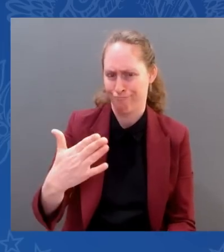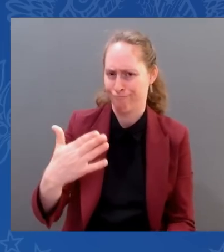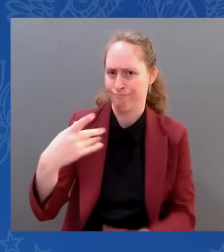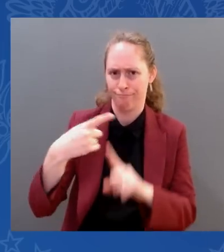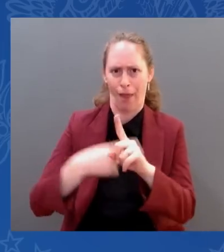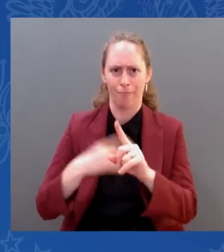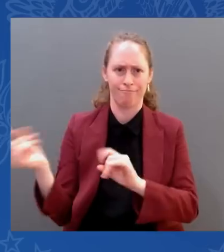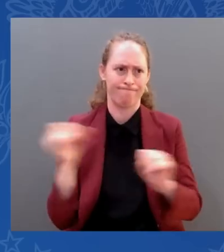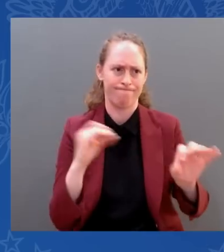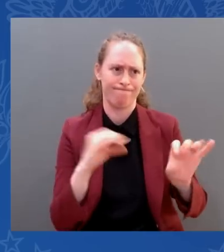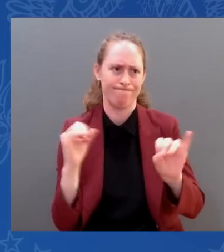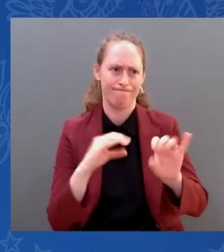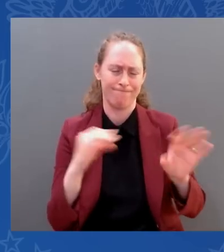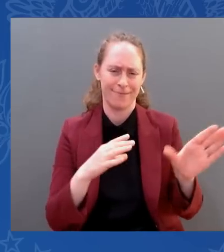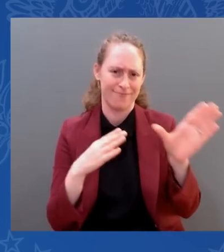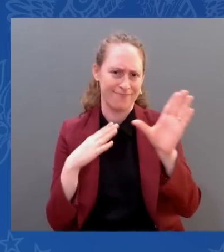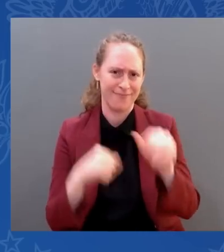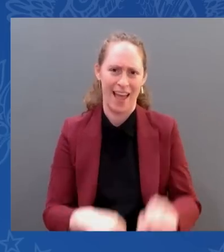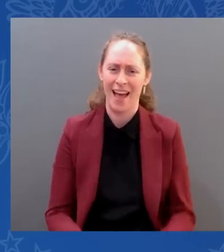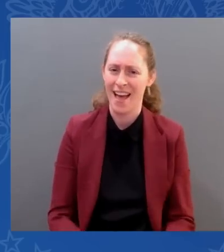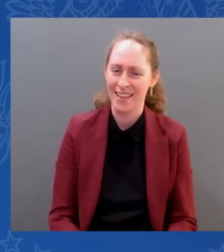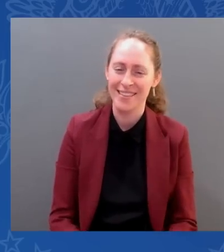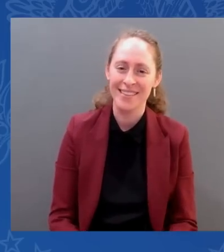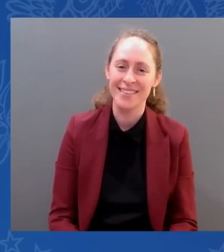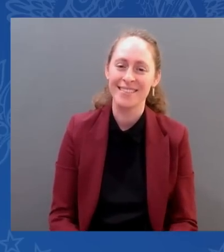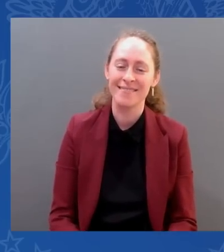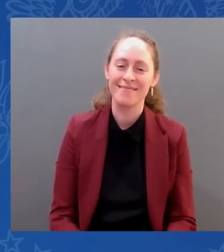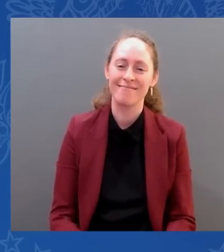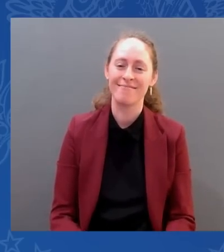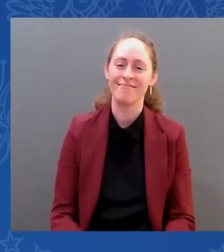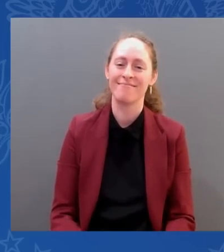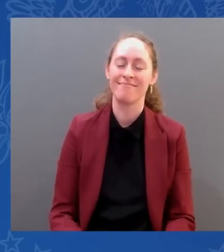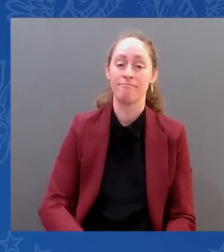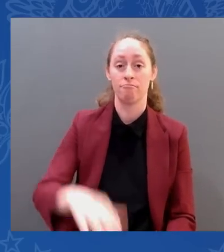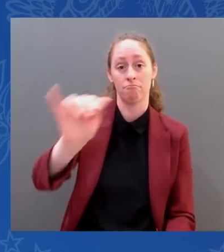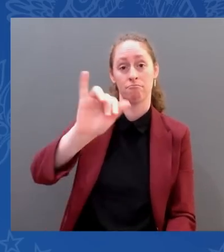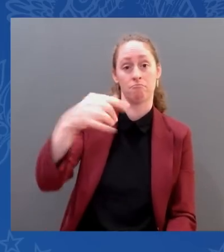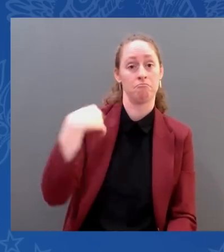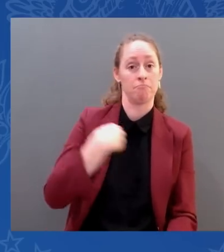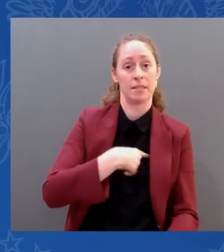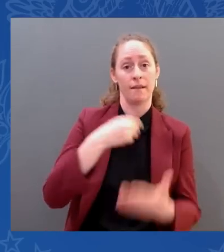Because of what my friends in the Congress have done, we passed the -- we passed the Infrastructure Bill